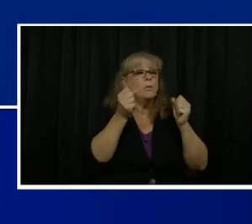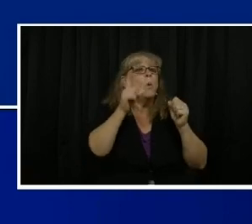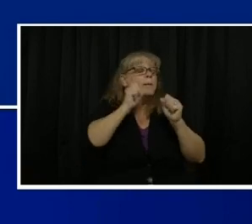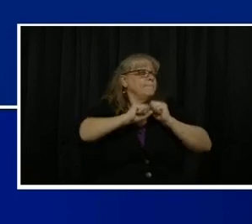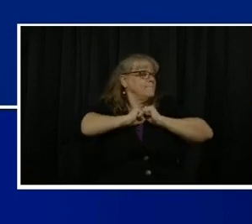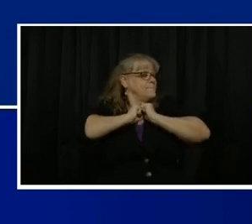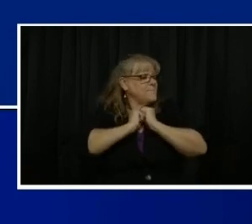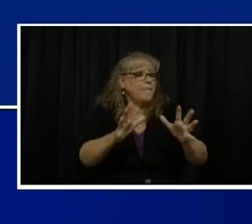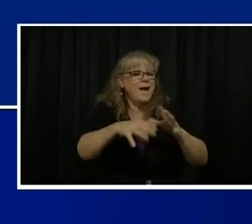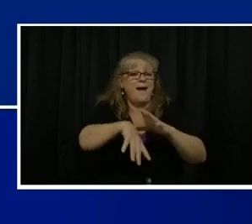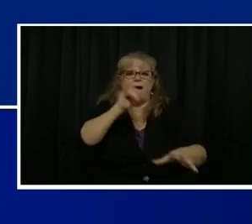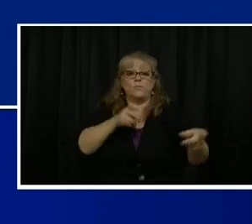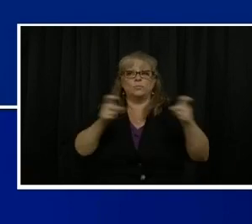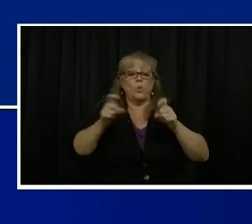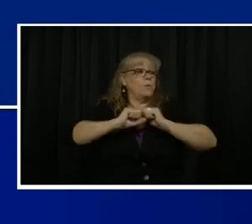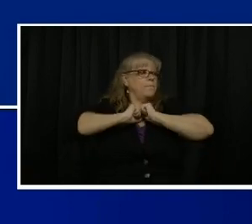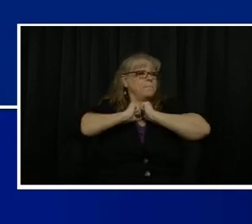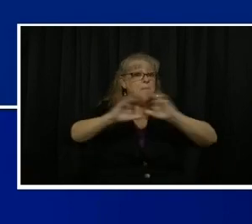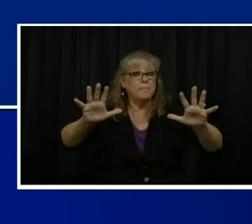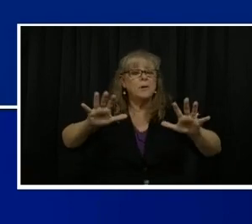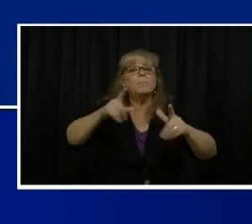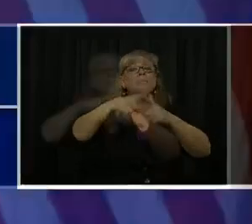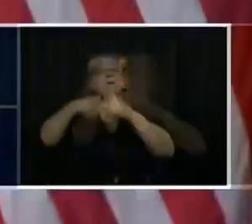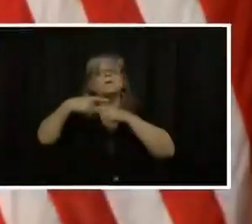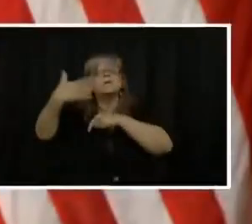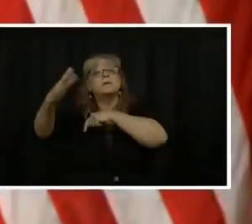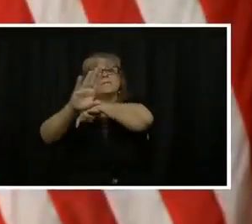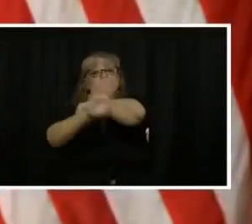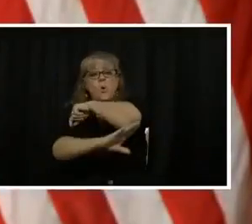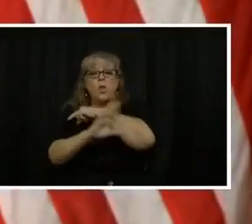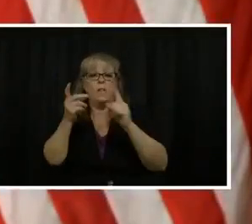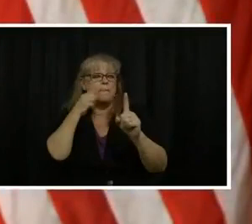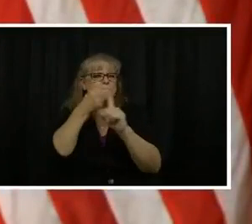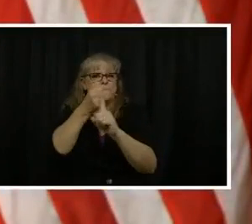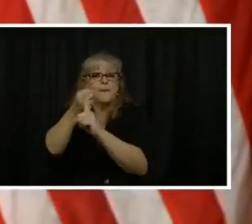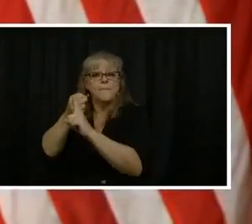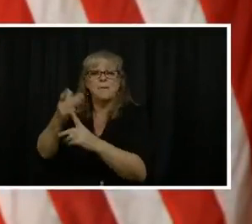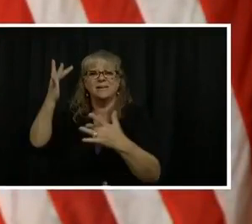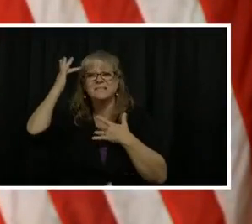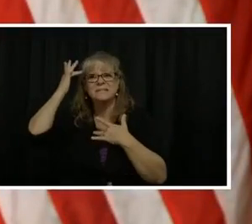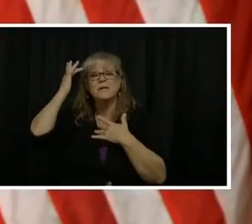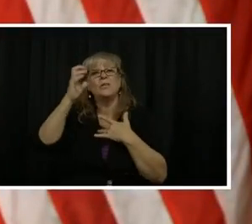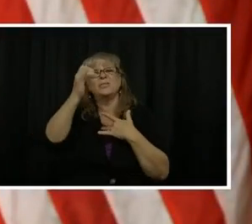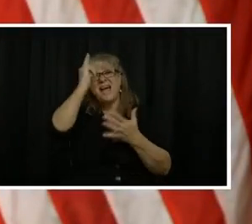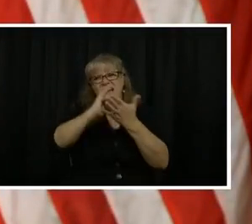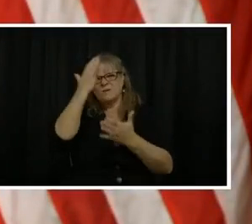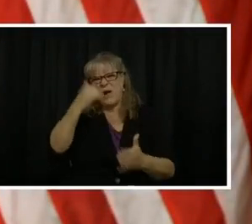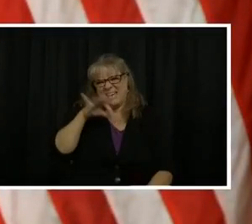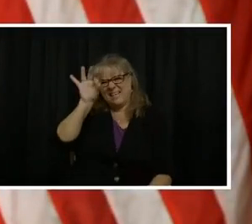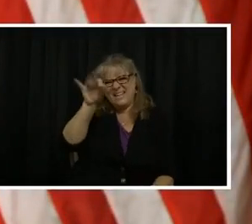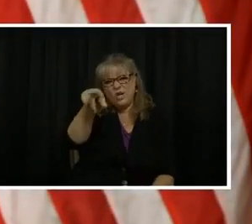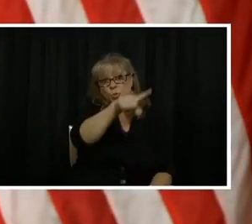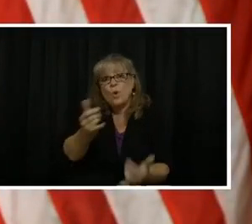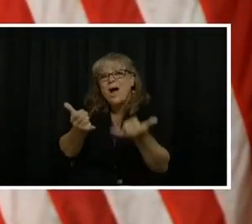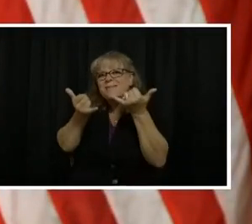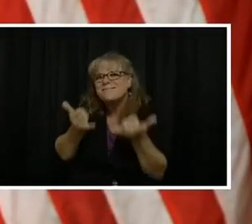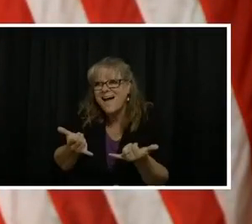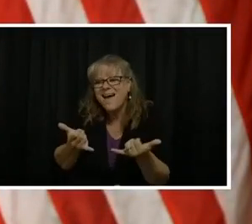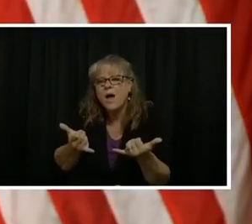EXTRAPOLATE THAT OUT, THE STATE WOULD EXCEED ITS ICU CAPACITY IN SEPTEMBER. THAT'S THE BAD NEWS.